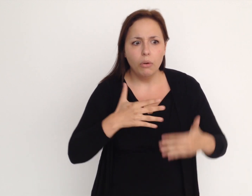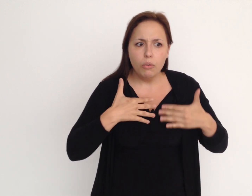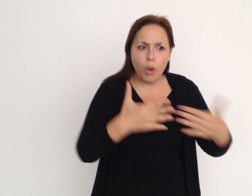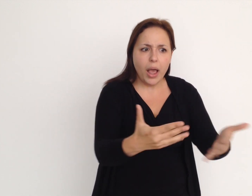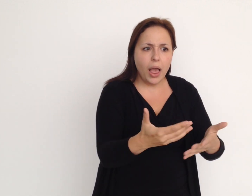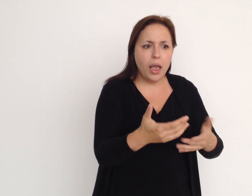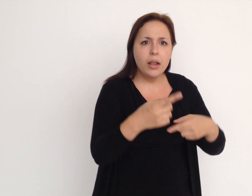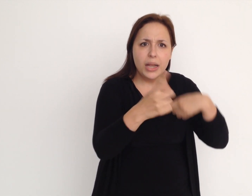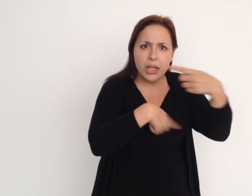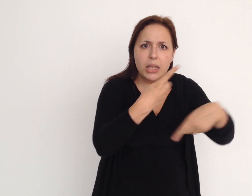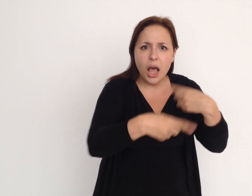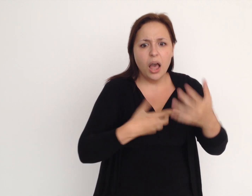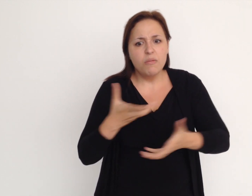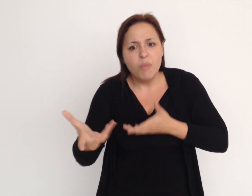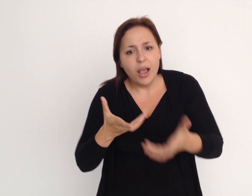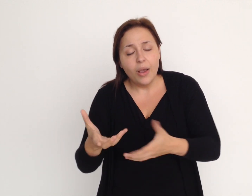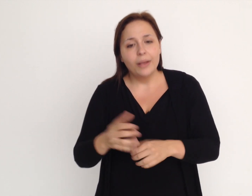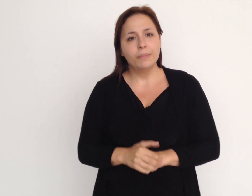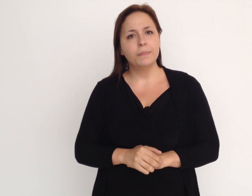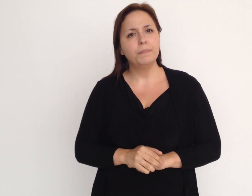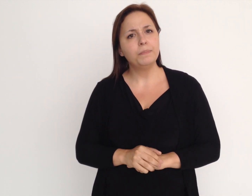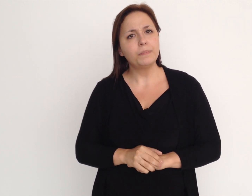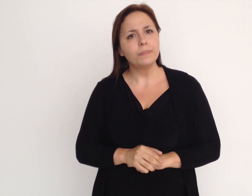Go ahead and engage and sign with your child.